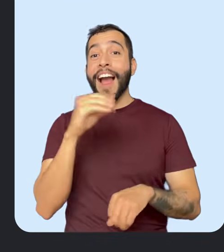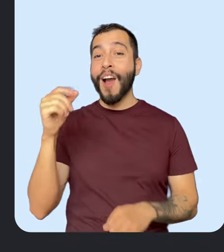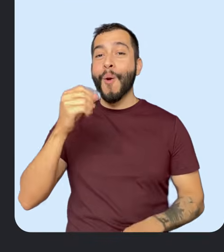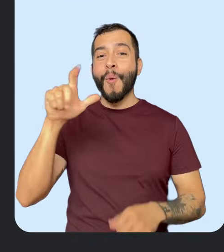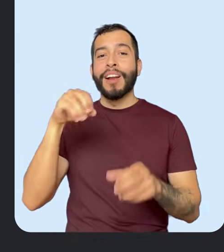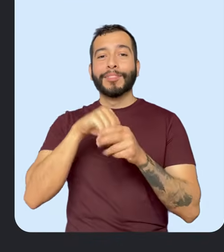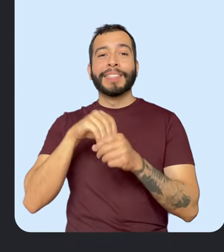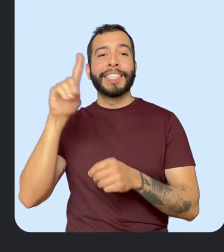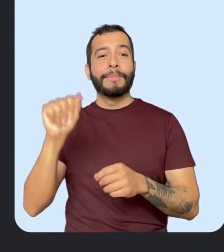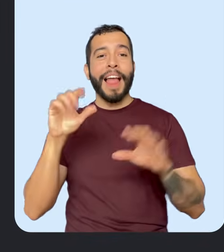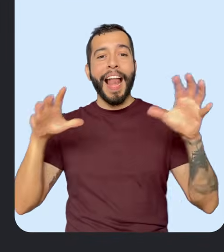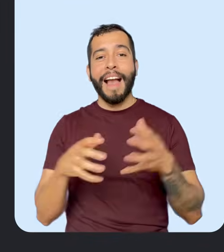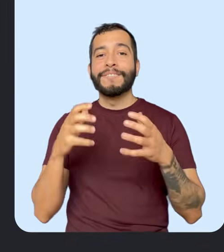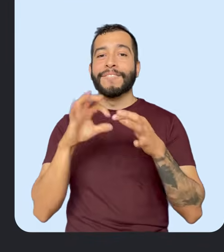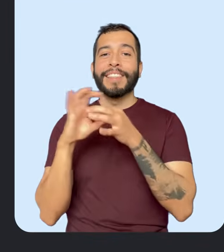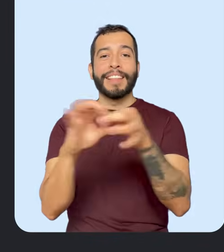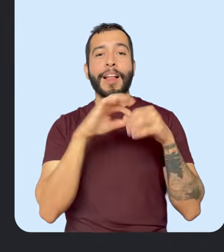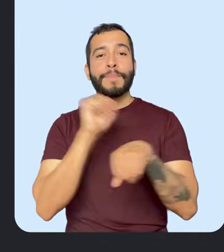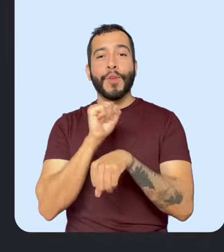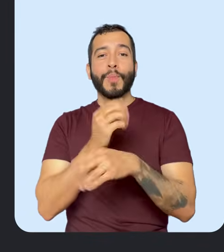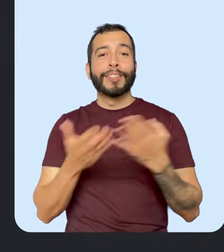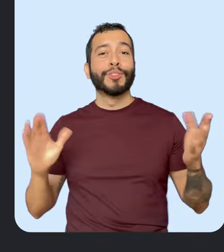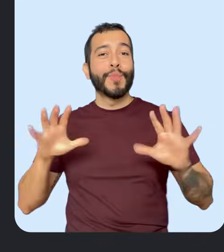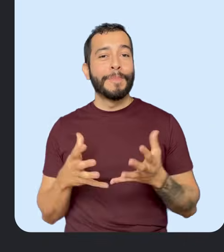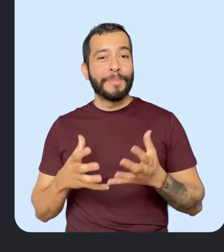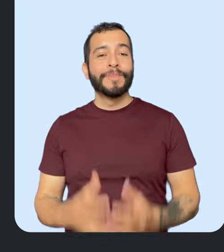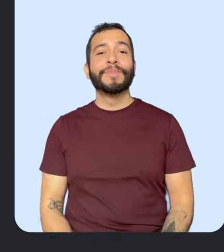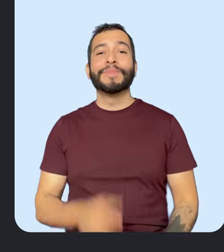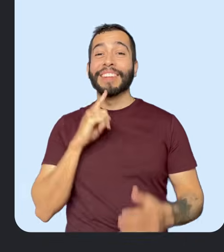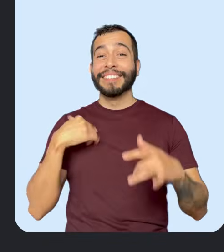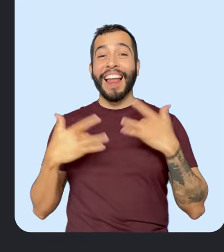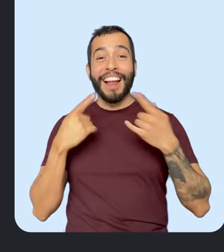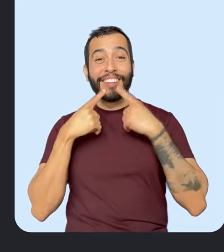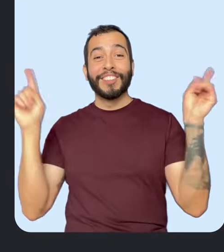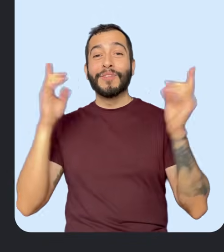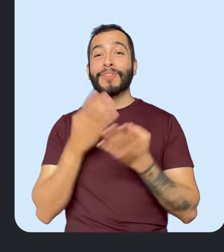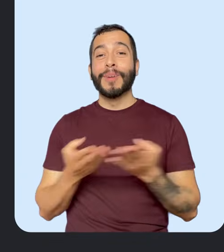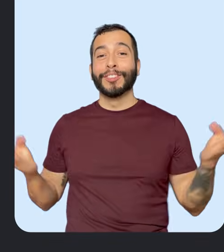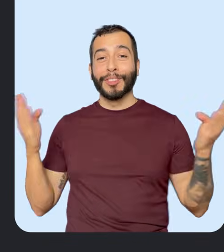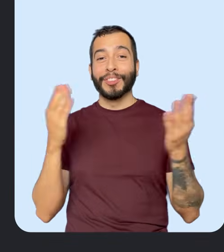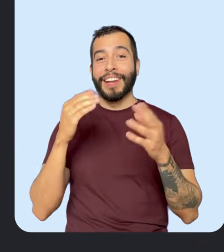and Google's Internal Disability Alliance Employee Resource Group. I'm excited to announce that the Accessibility Resource Hub